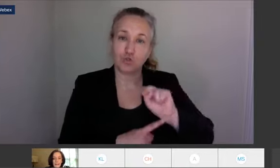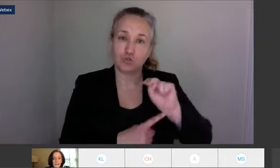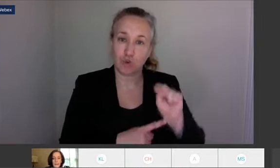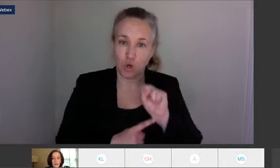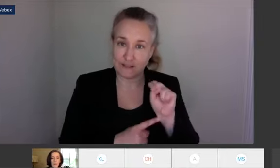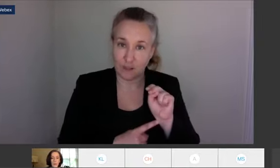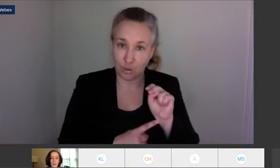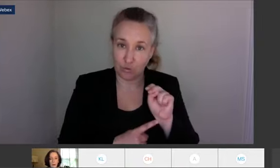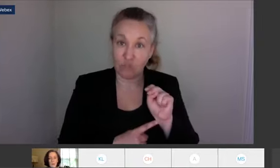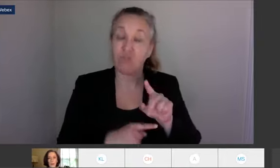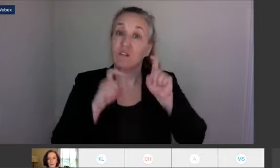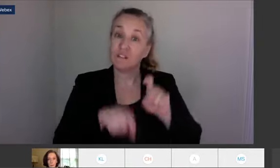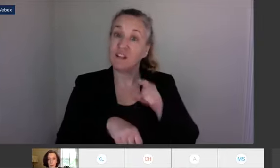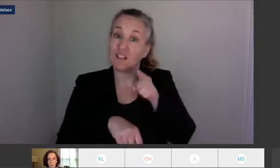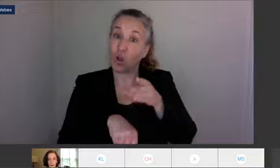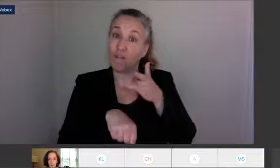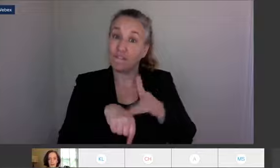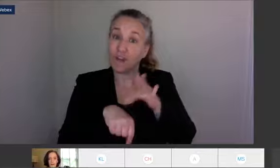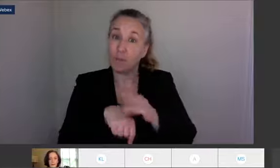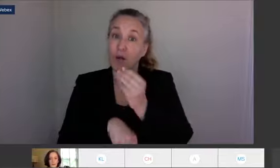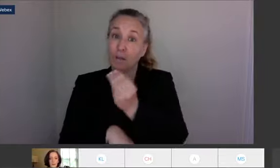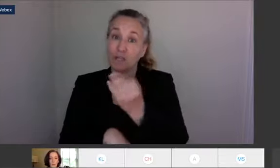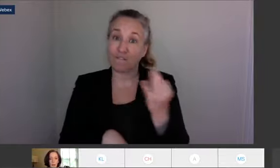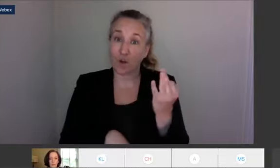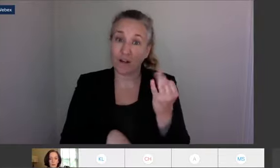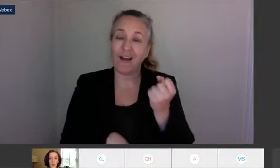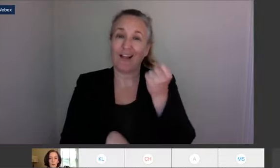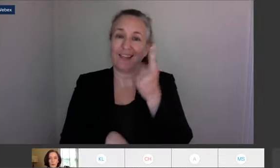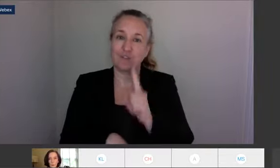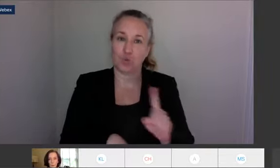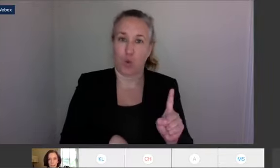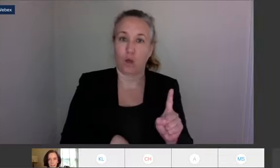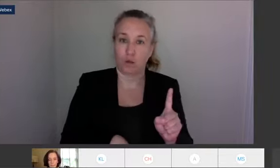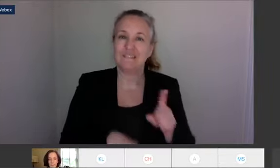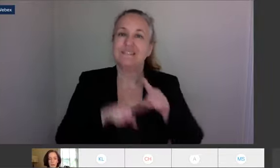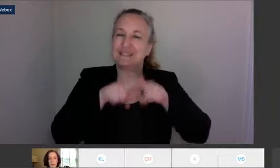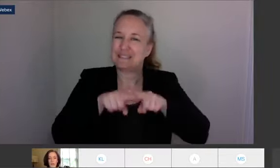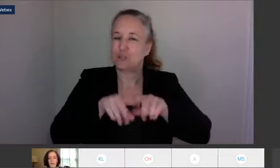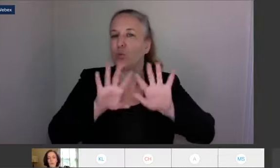available there Monday through Friday 11:00 to 1:00 weather permitting to